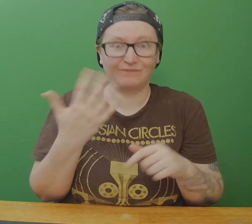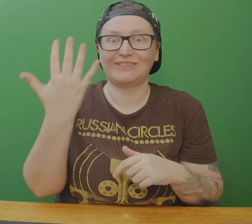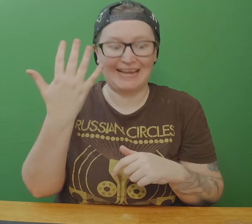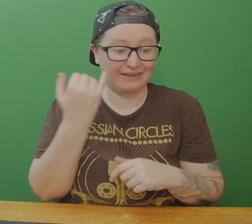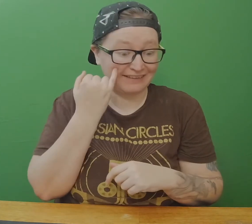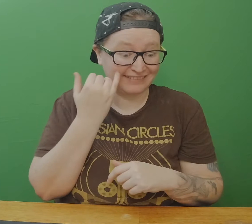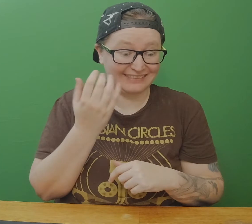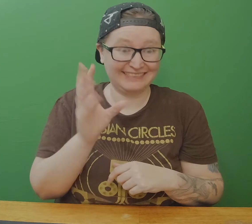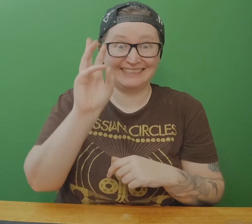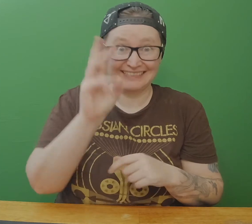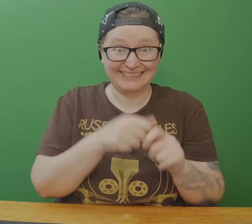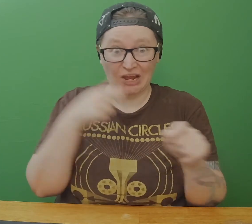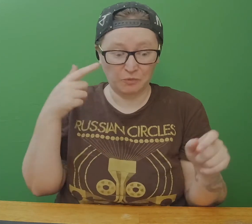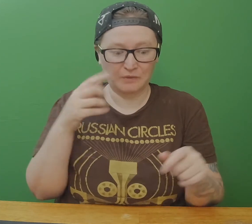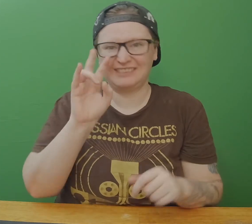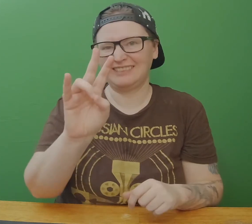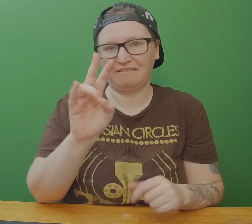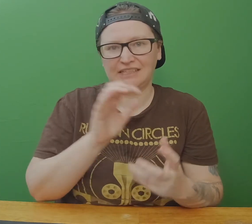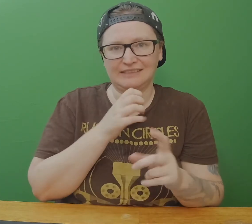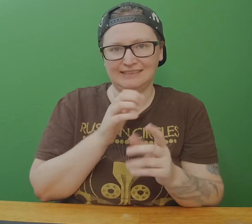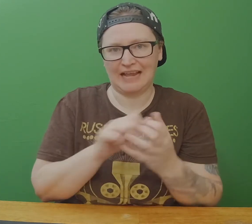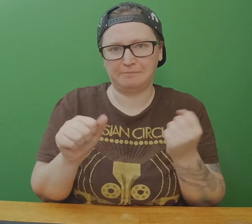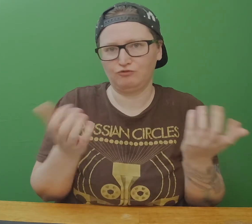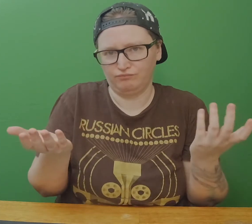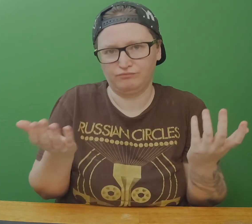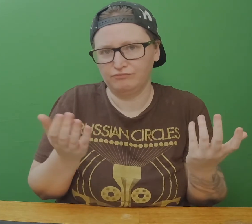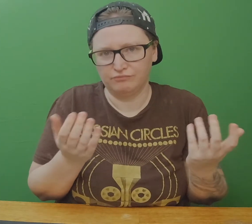if you want four then you need five if you want six arrows then you need seven damage